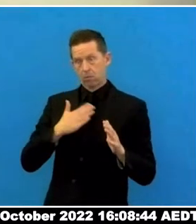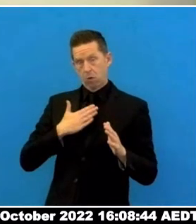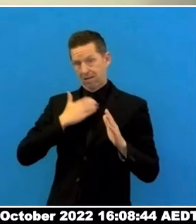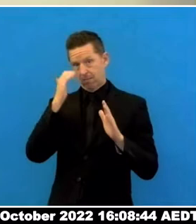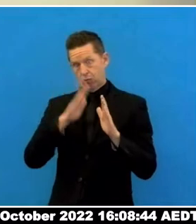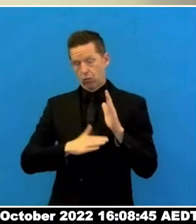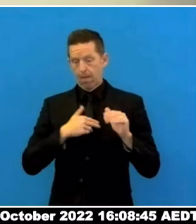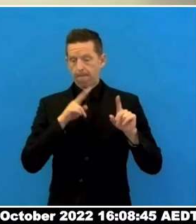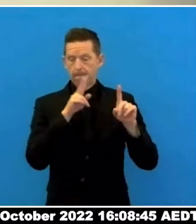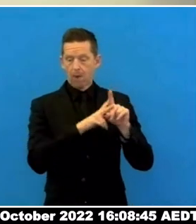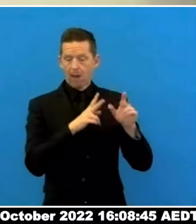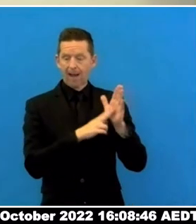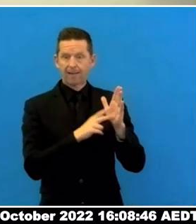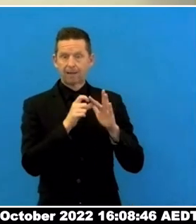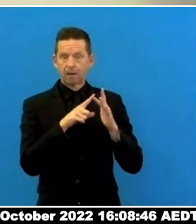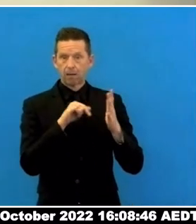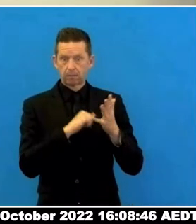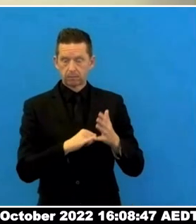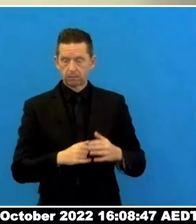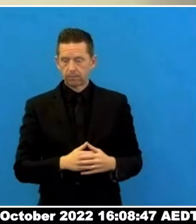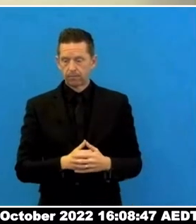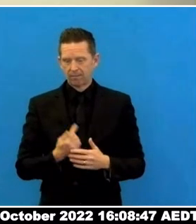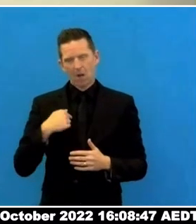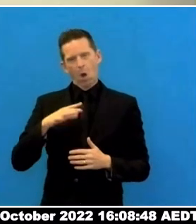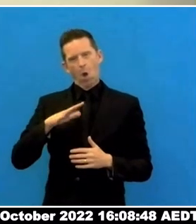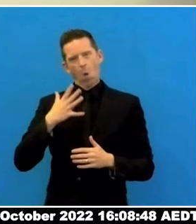to be honest, stop making people going around the circle.